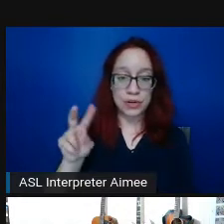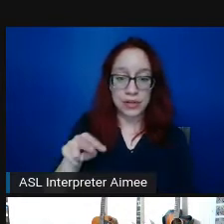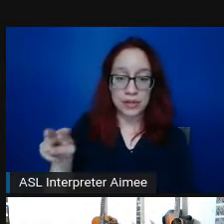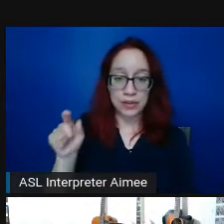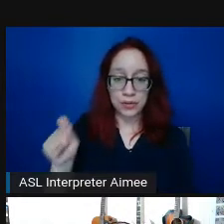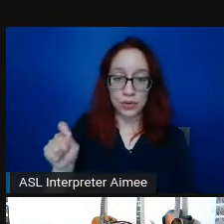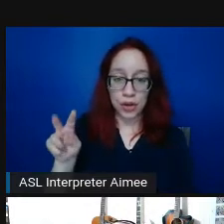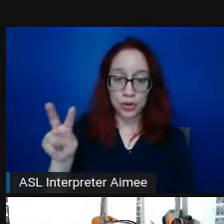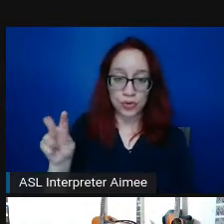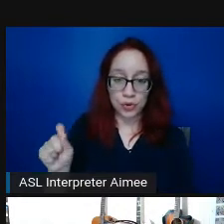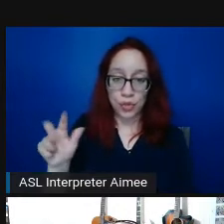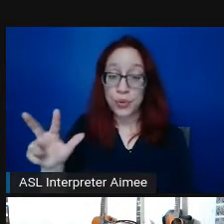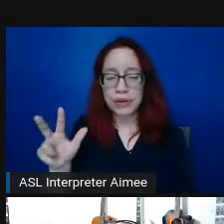which is almost the latest version.